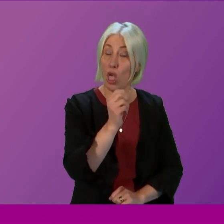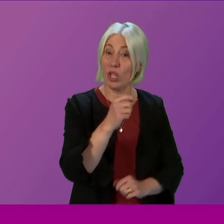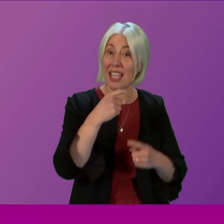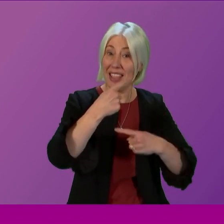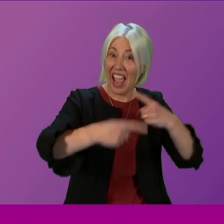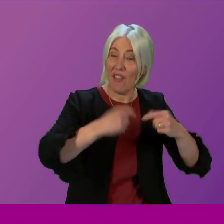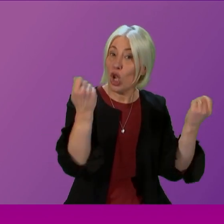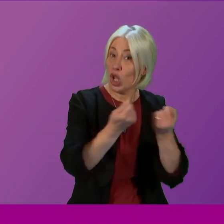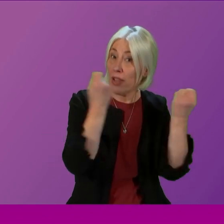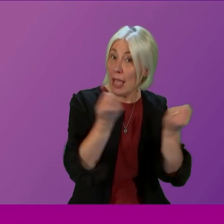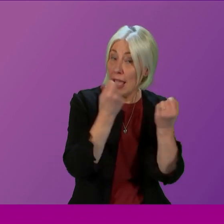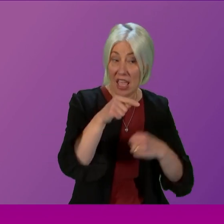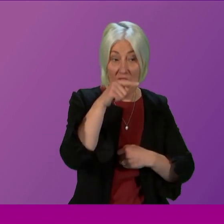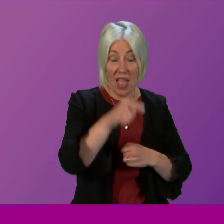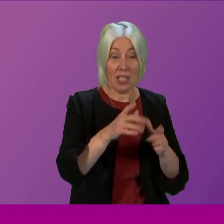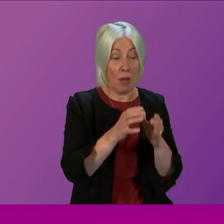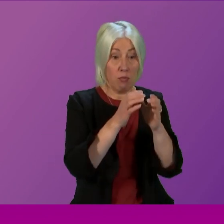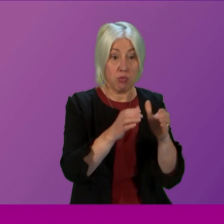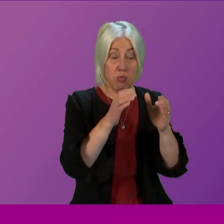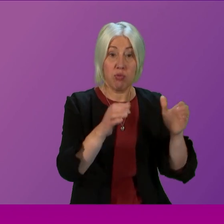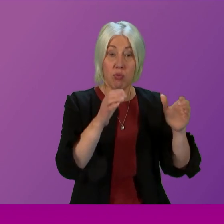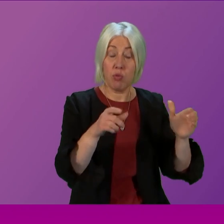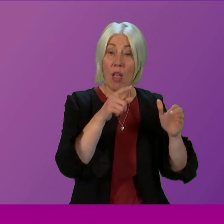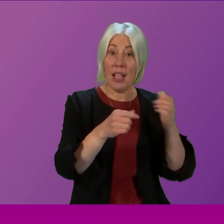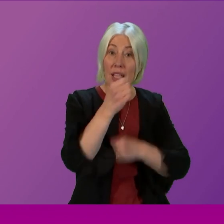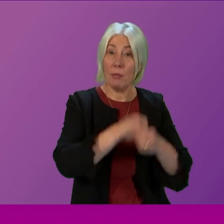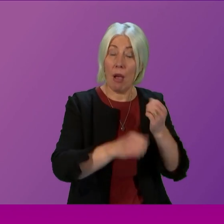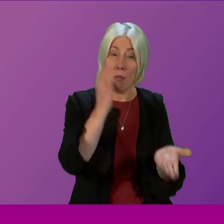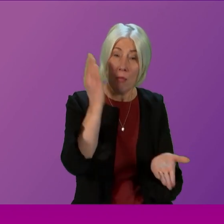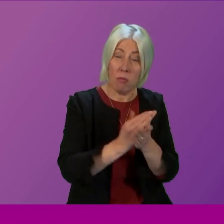a festival that has grown to become a cornerstone of Scotland’s annual